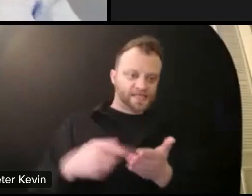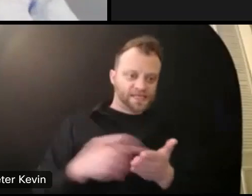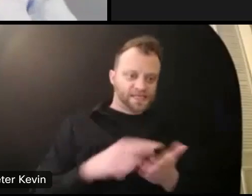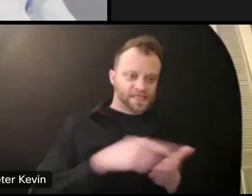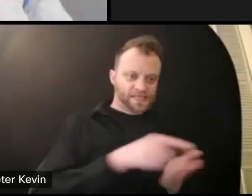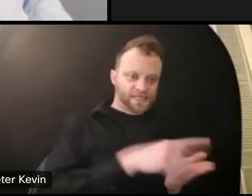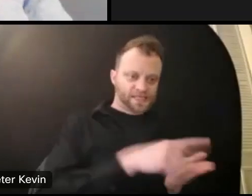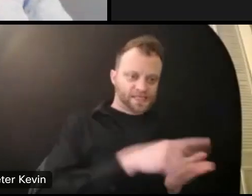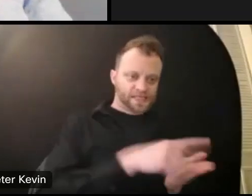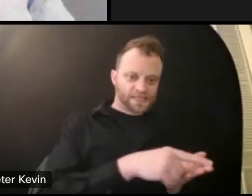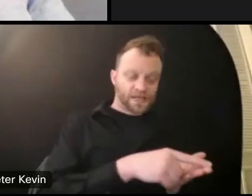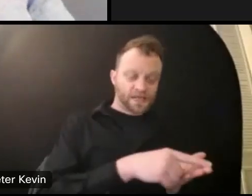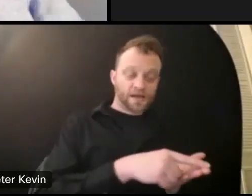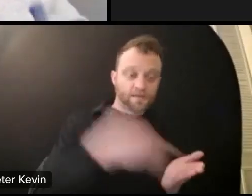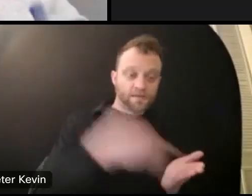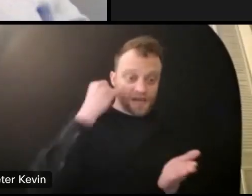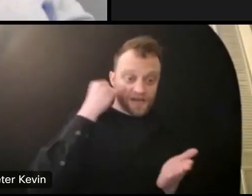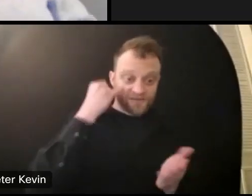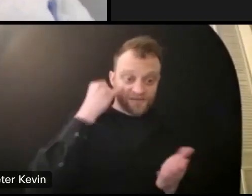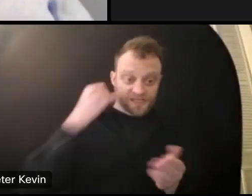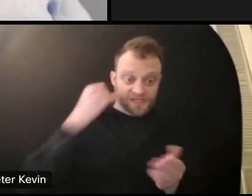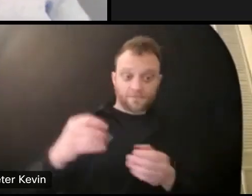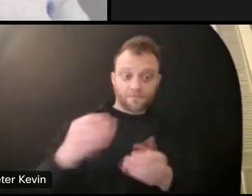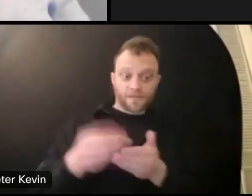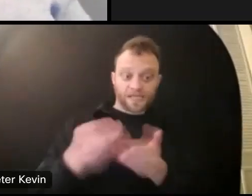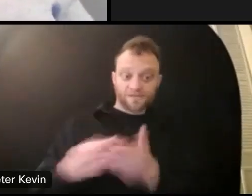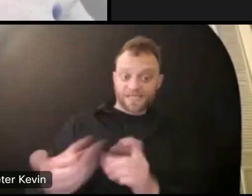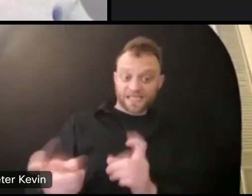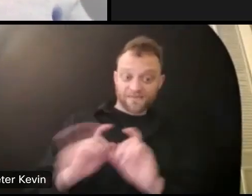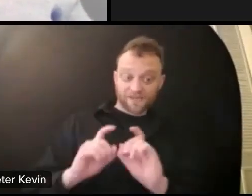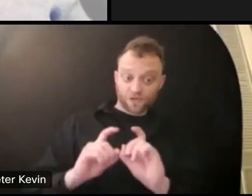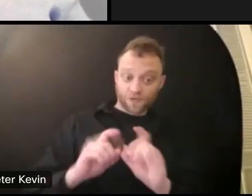have given it to you. Because you have problems if you were to check your documents and check